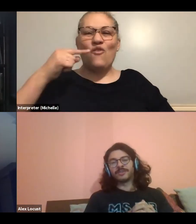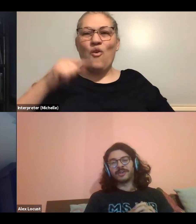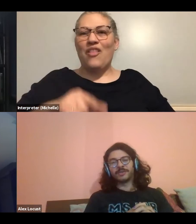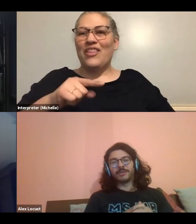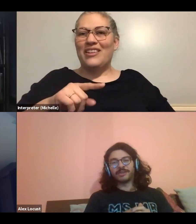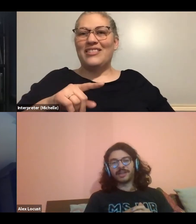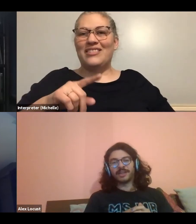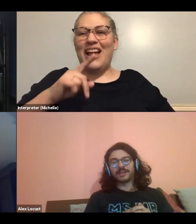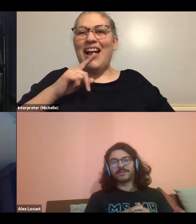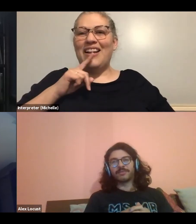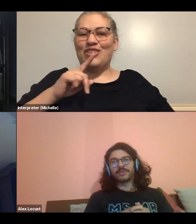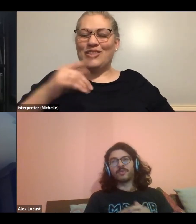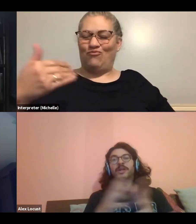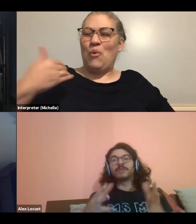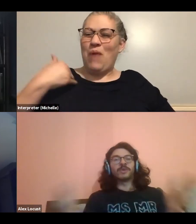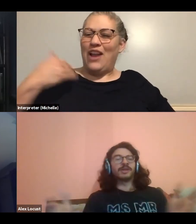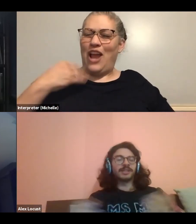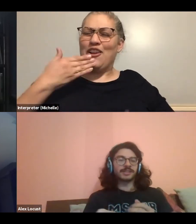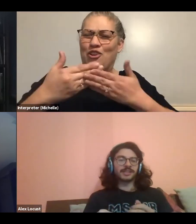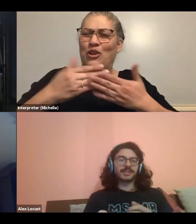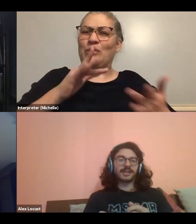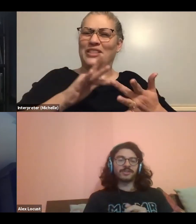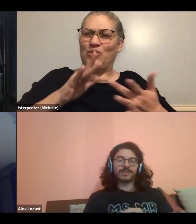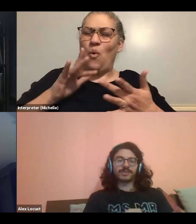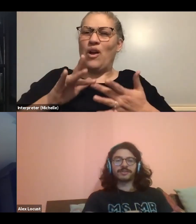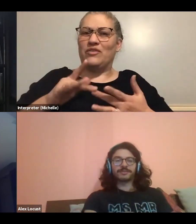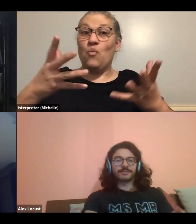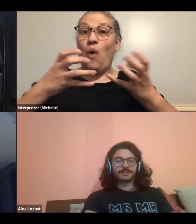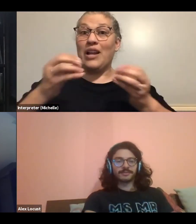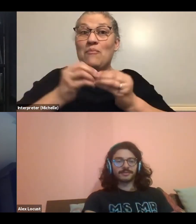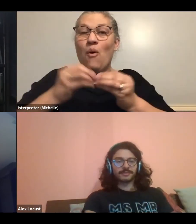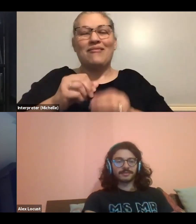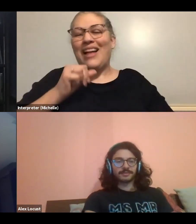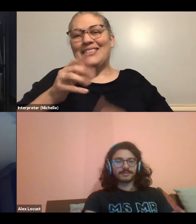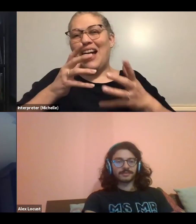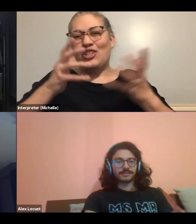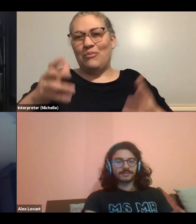Alex Locust: I'm really grateful for this as a reservoir and a reminder that, like wanting more is is not too much.